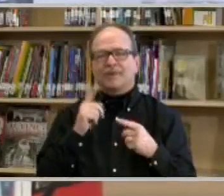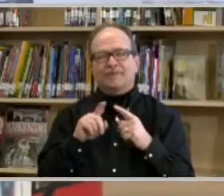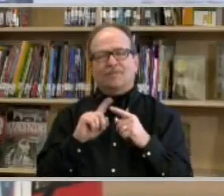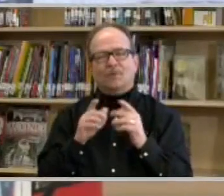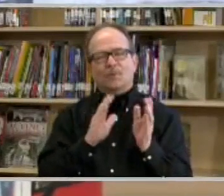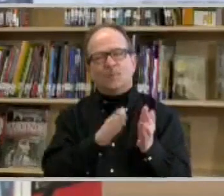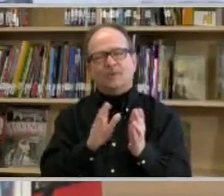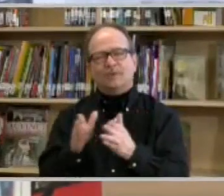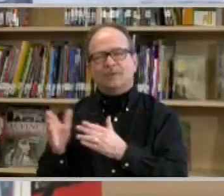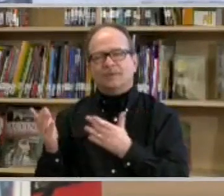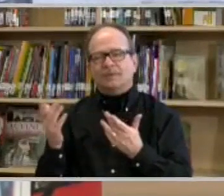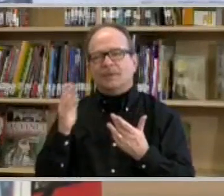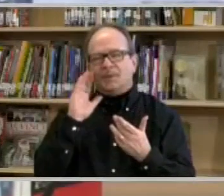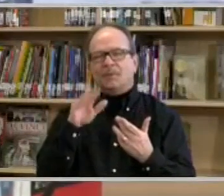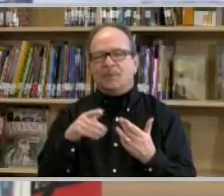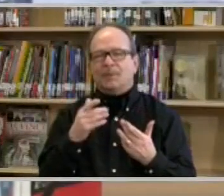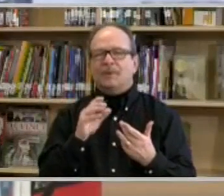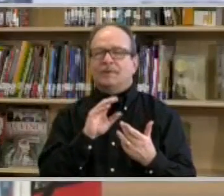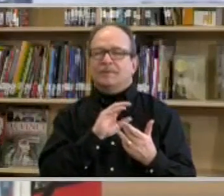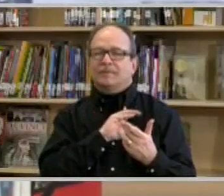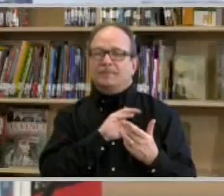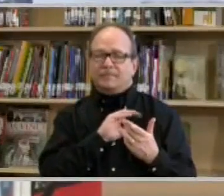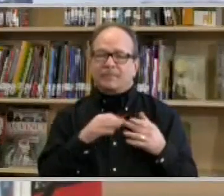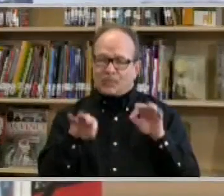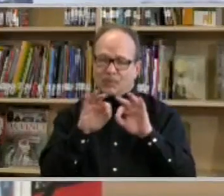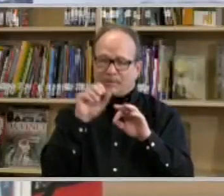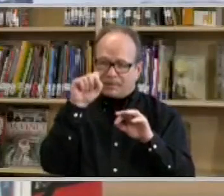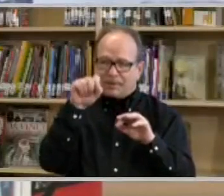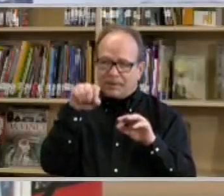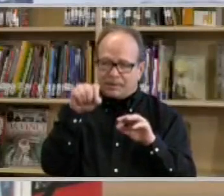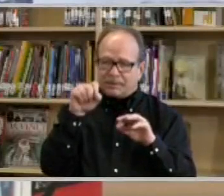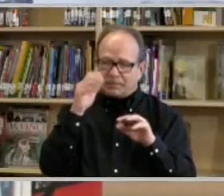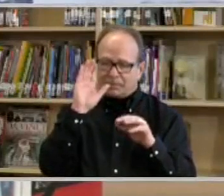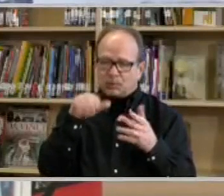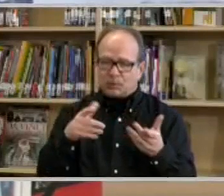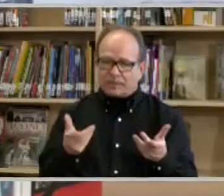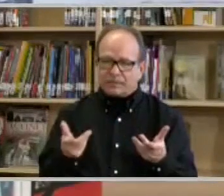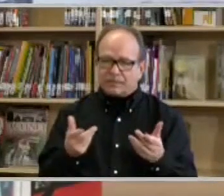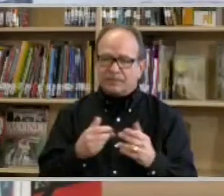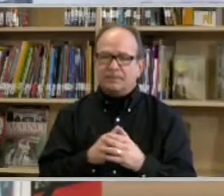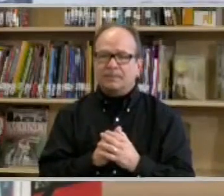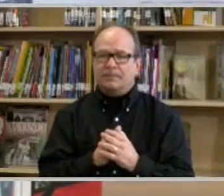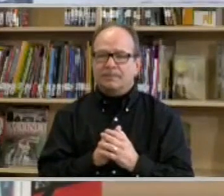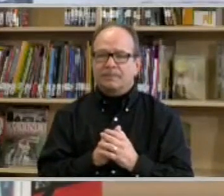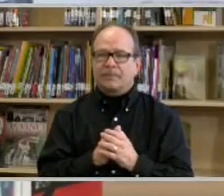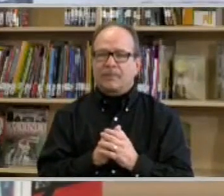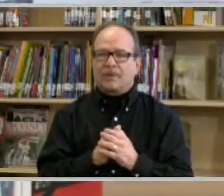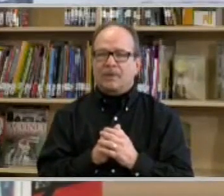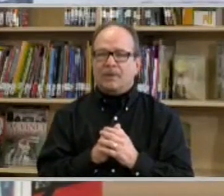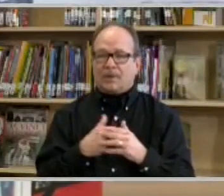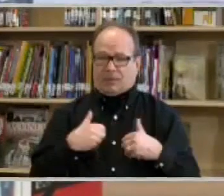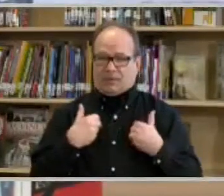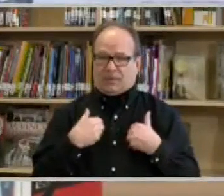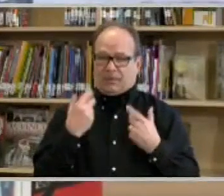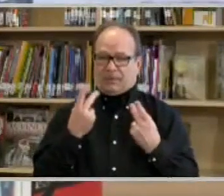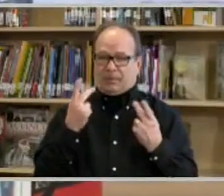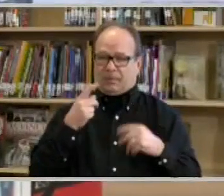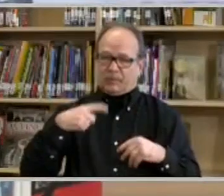ON ANOTHER LEVEL AS FAR AS I KNOW SECURITY AND EVERYTHING IS